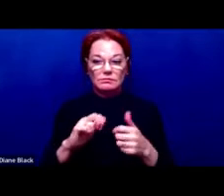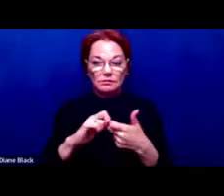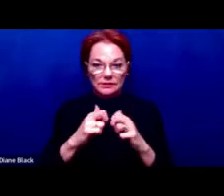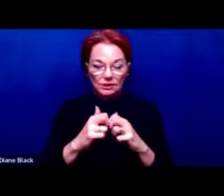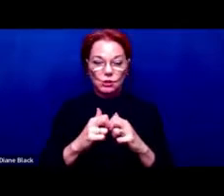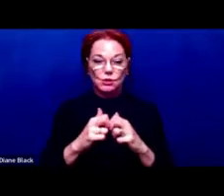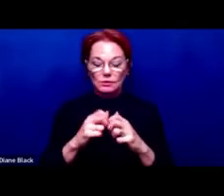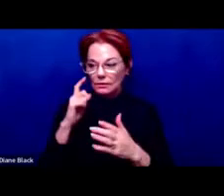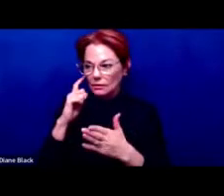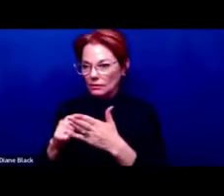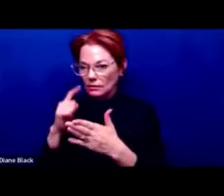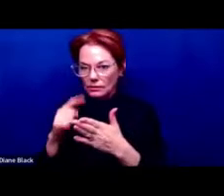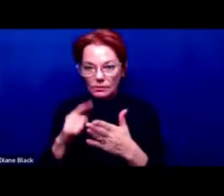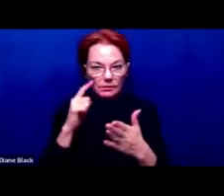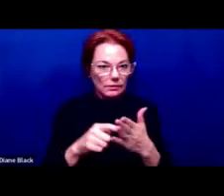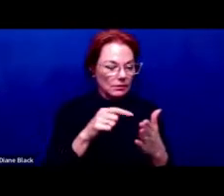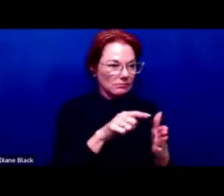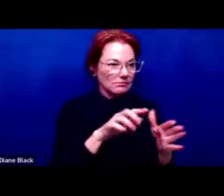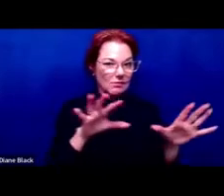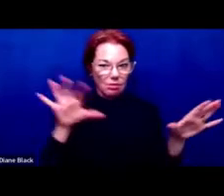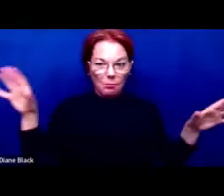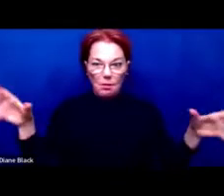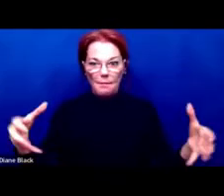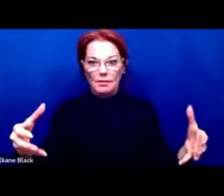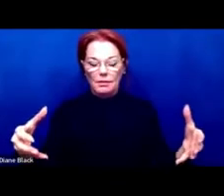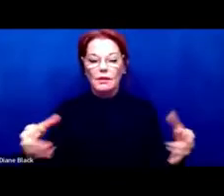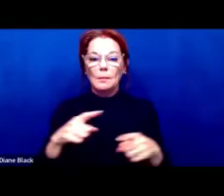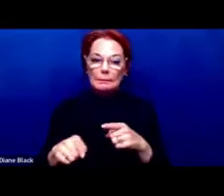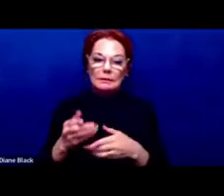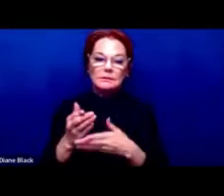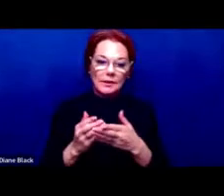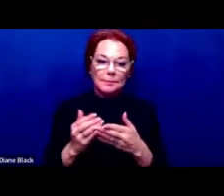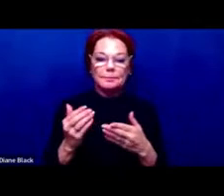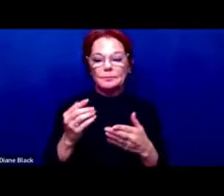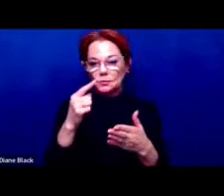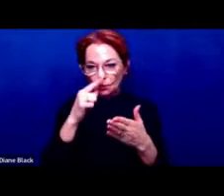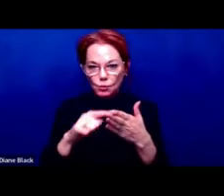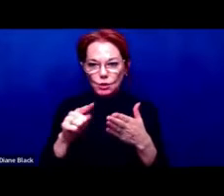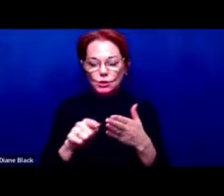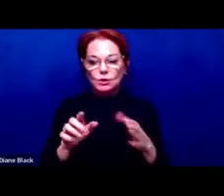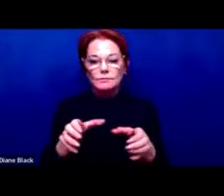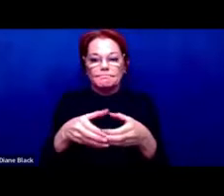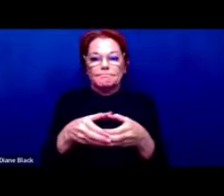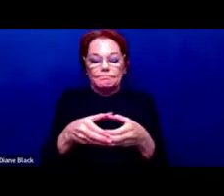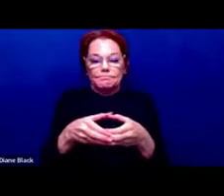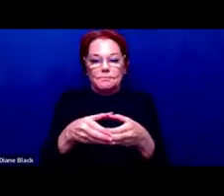population, as well as some of the limited research and among populations with traumatic brain